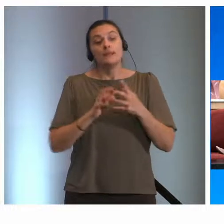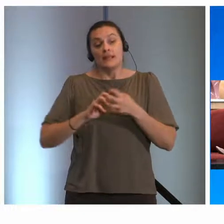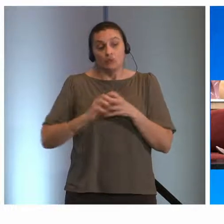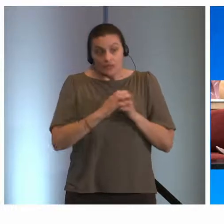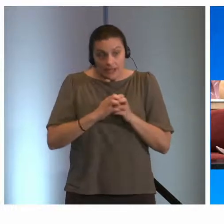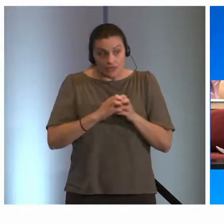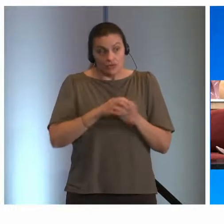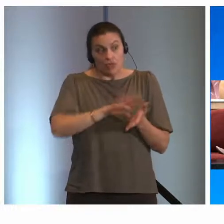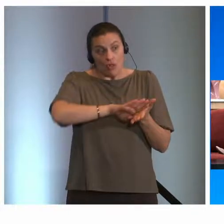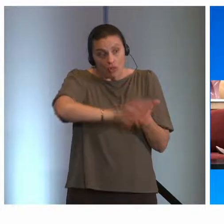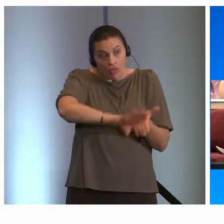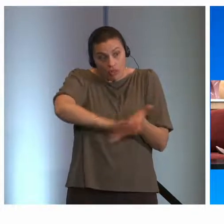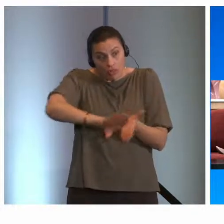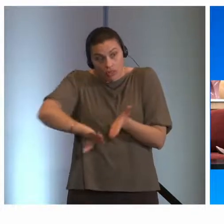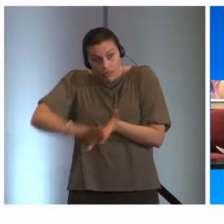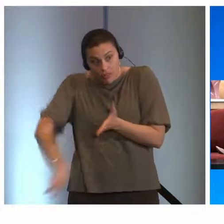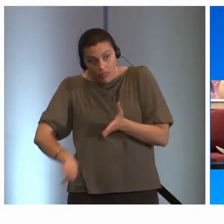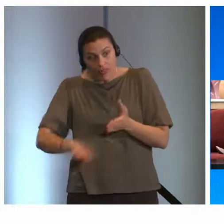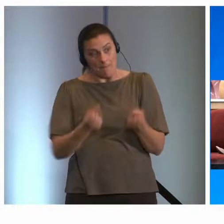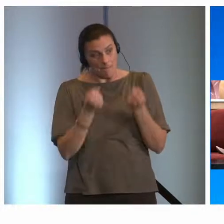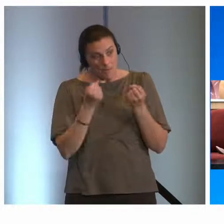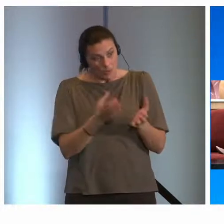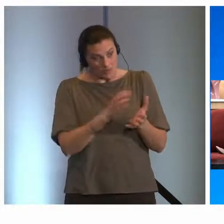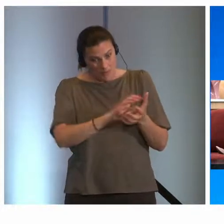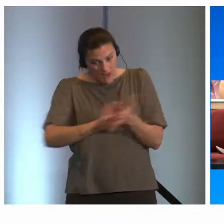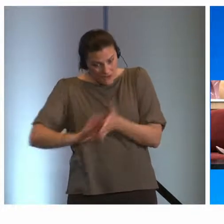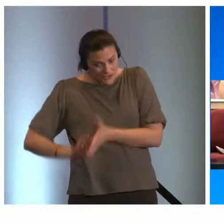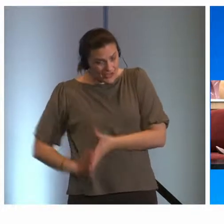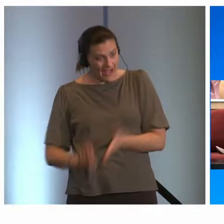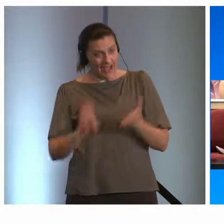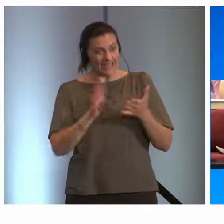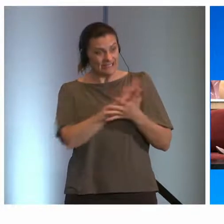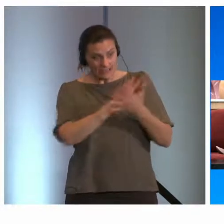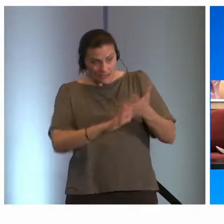I had great difficulty finding those multiply marginalized